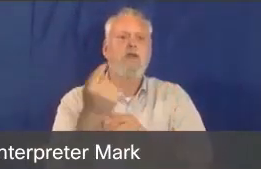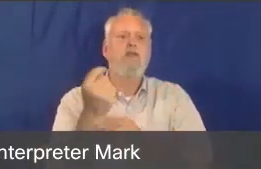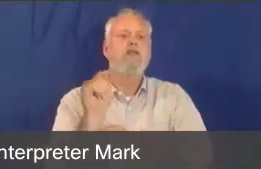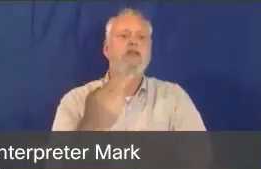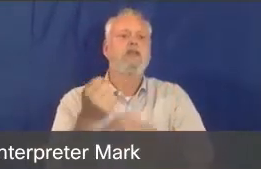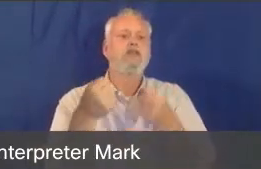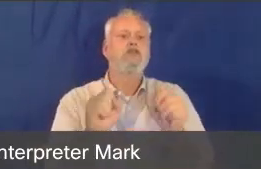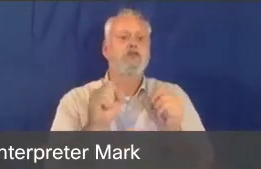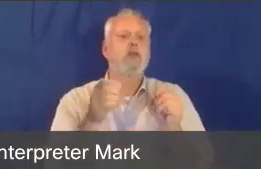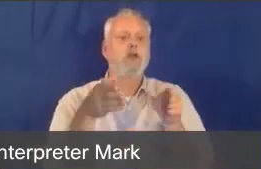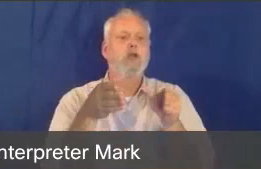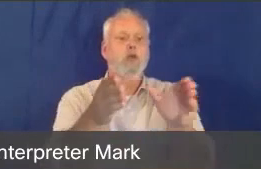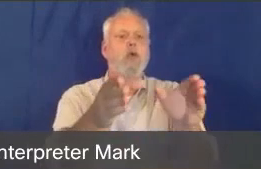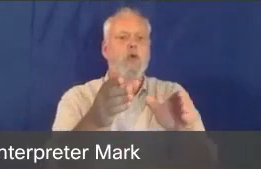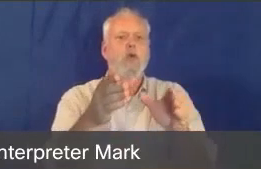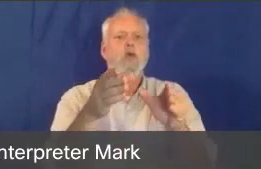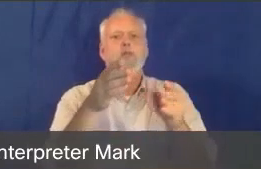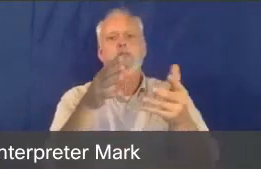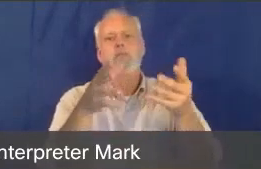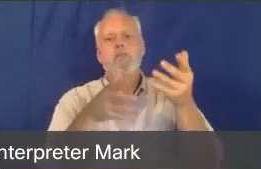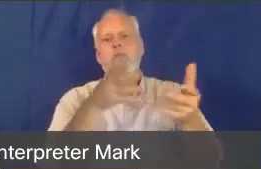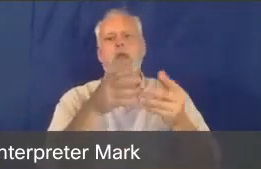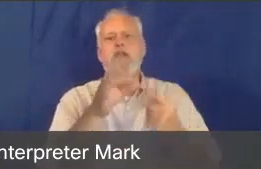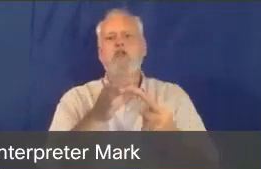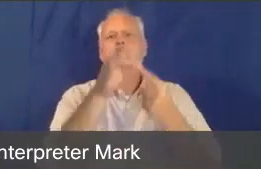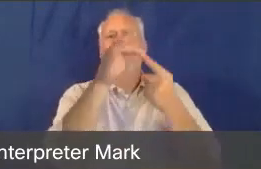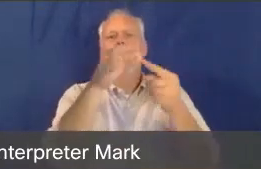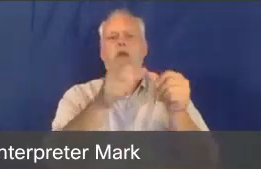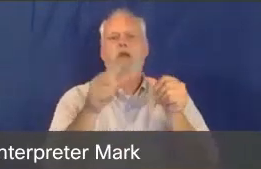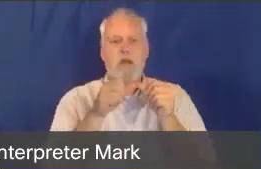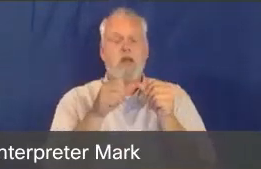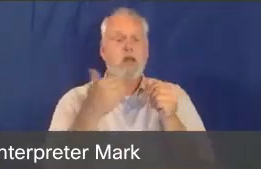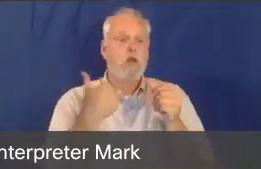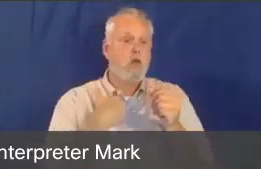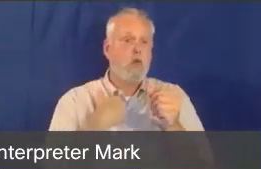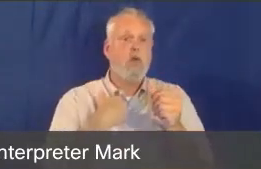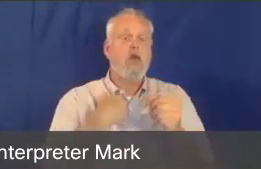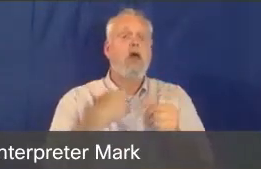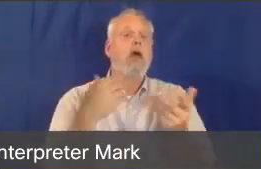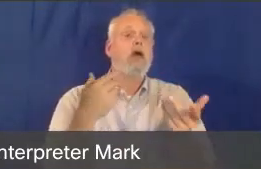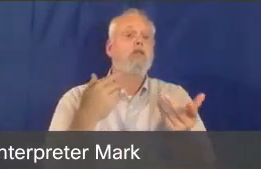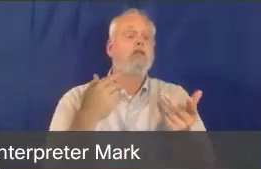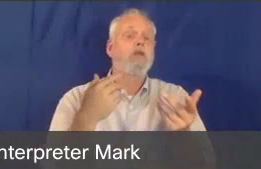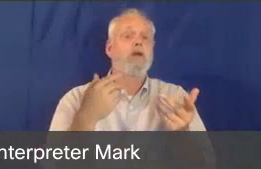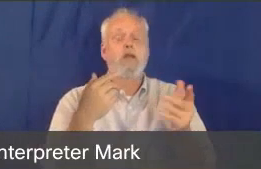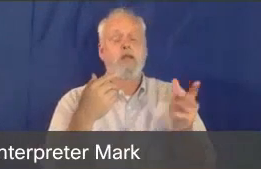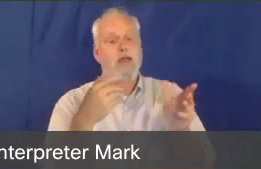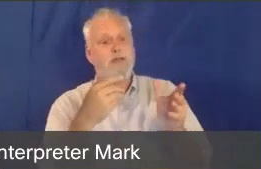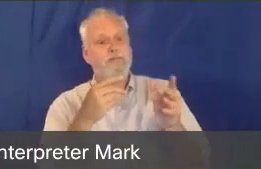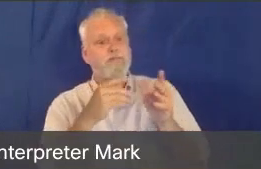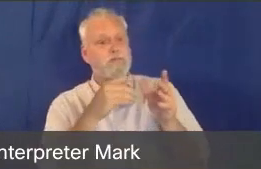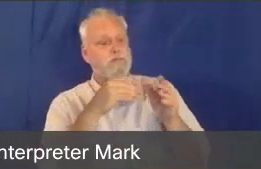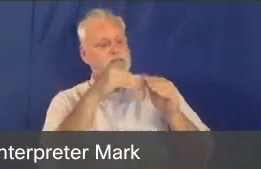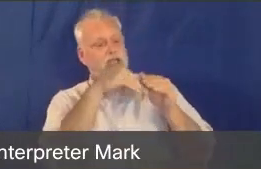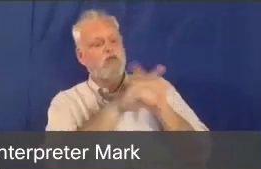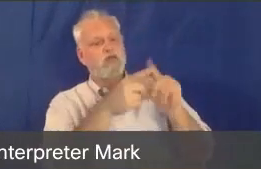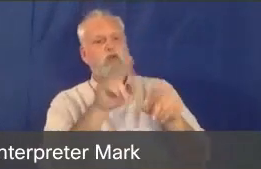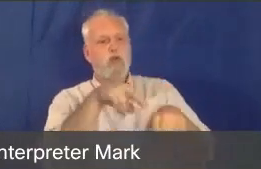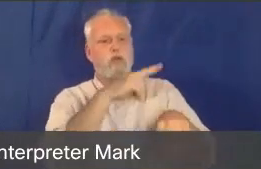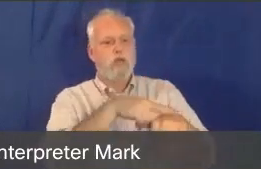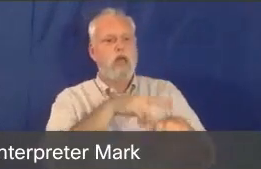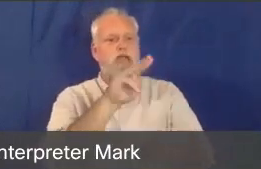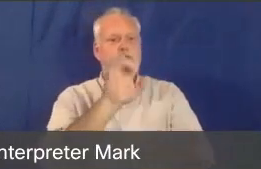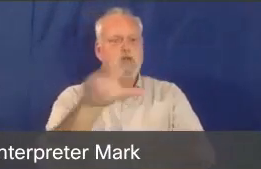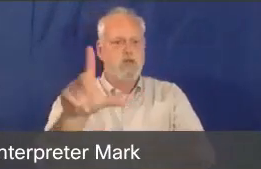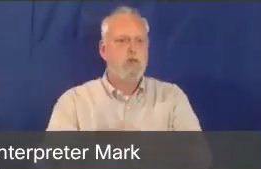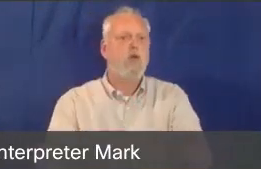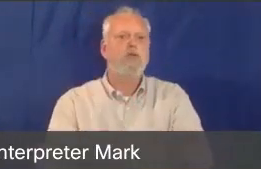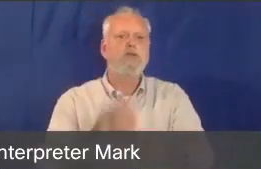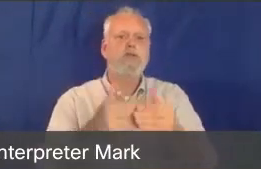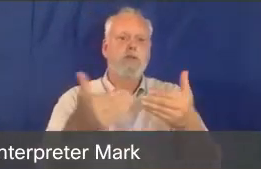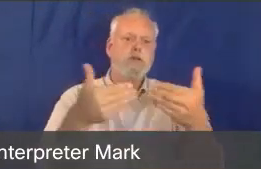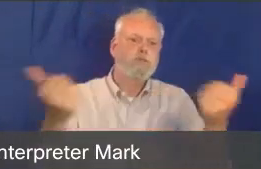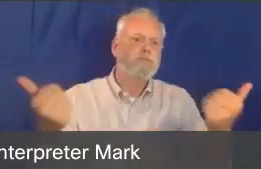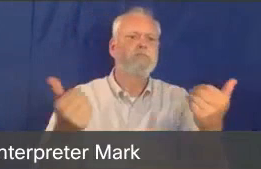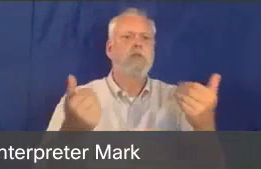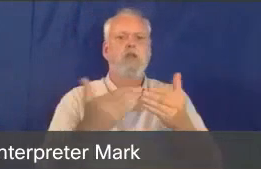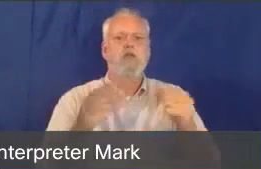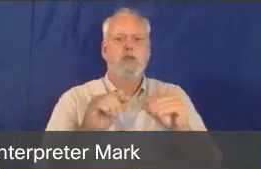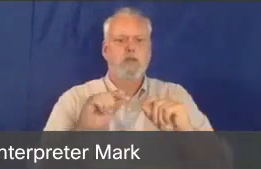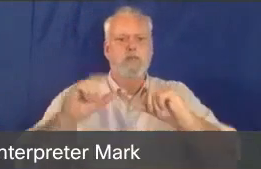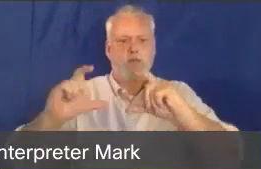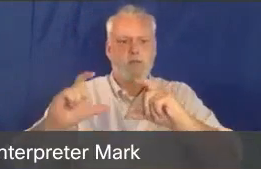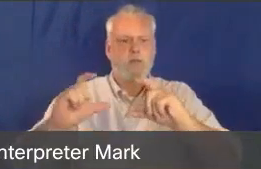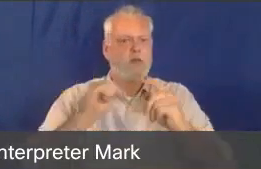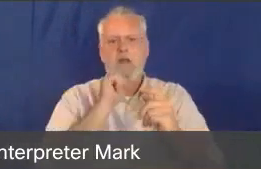Um, is in a pretty unique area, right? Like, we've got the, you said to the National hall in this location and so some of those and things that are sticking up, aren't necessarily what we want to be putting there.